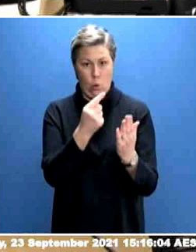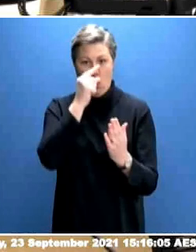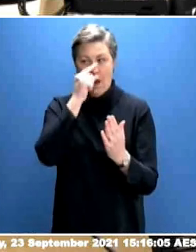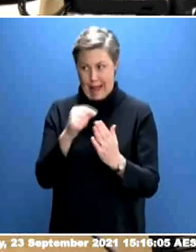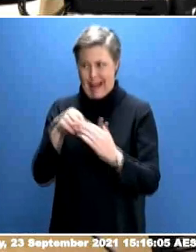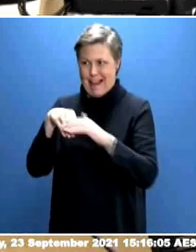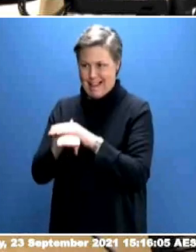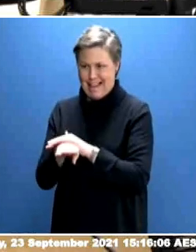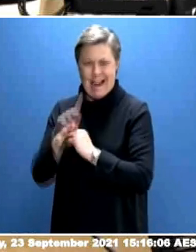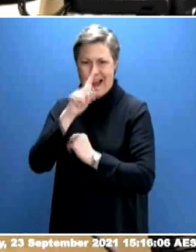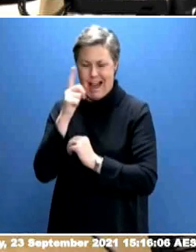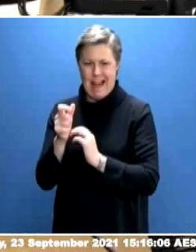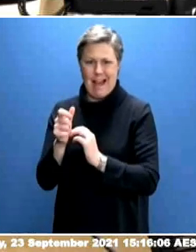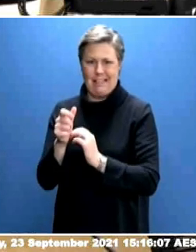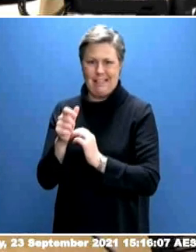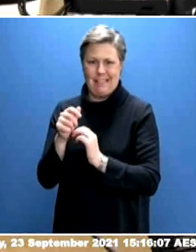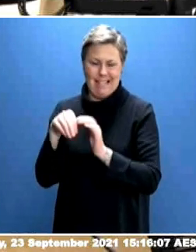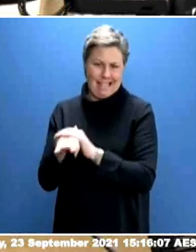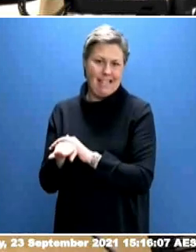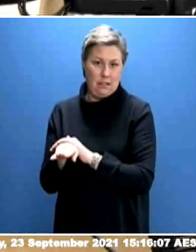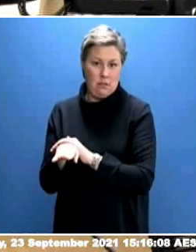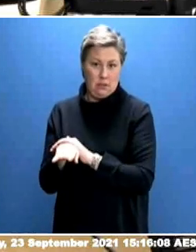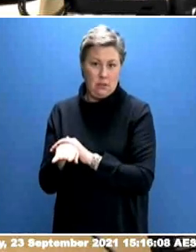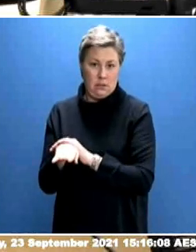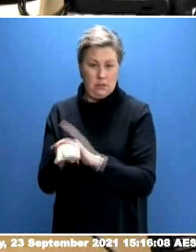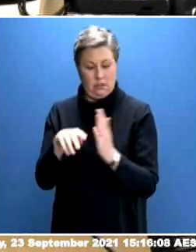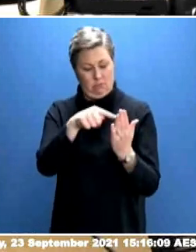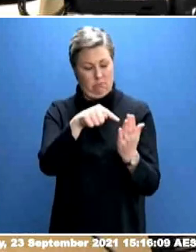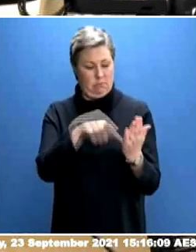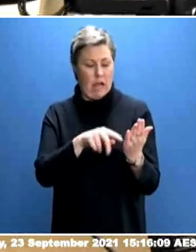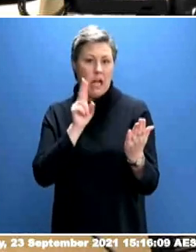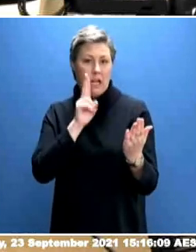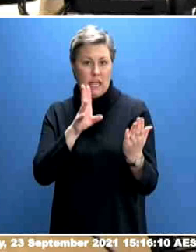the things that have to be satisfied? Absolutely agree.